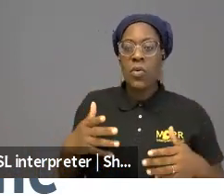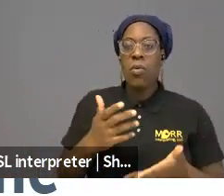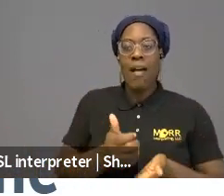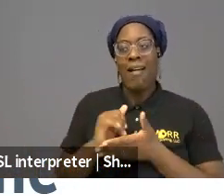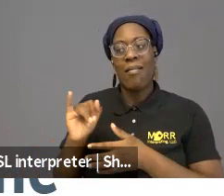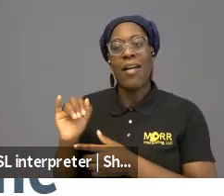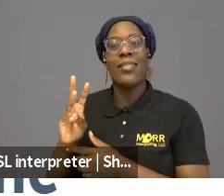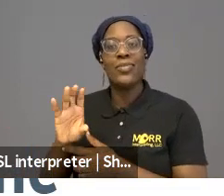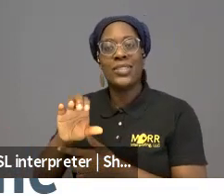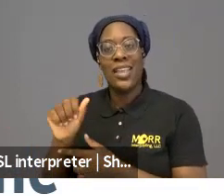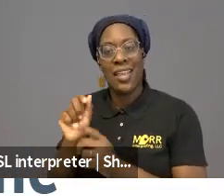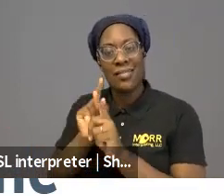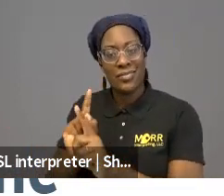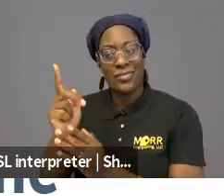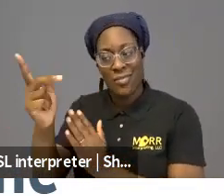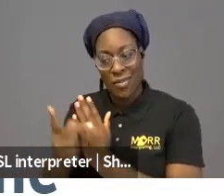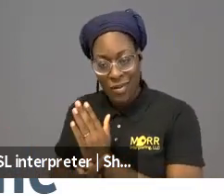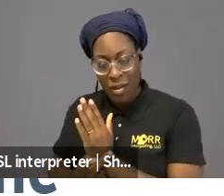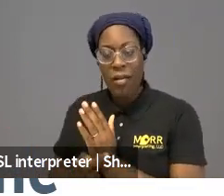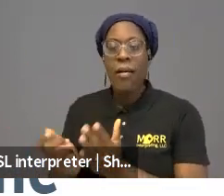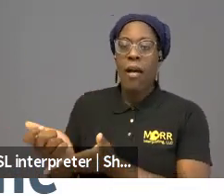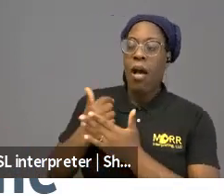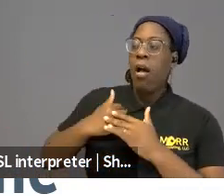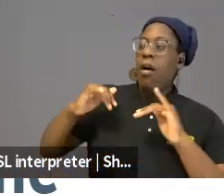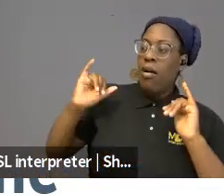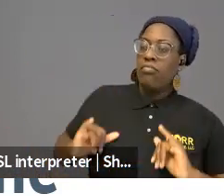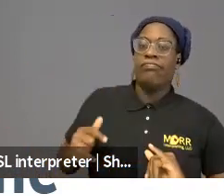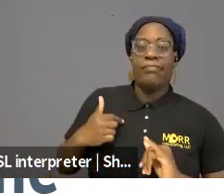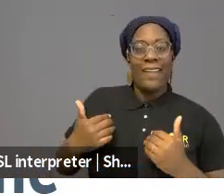also doing this work along with me and that I could rely on their support and help, too.